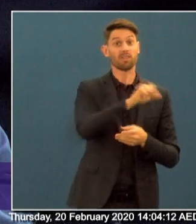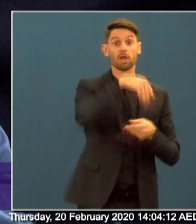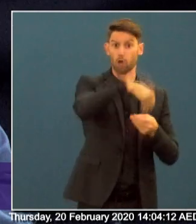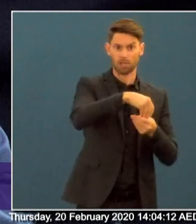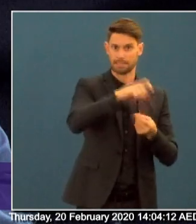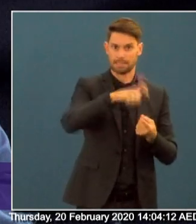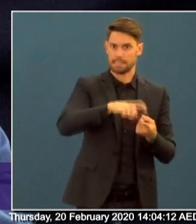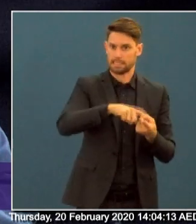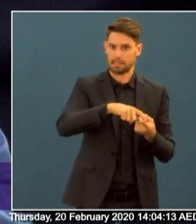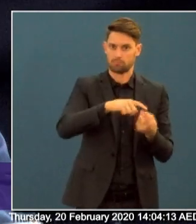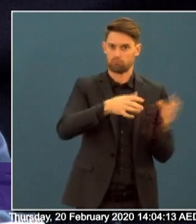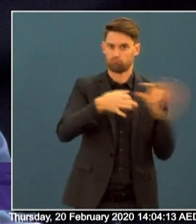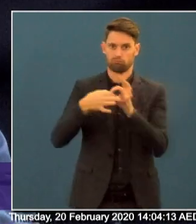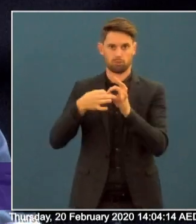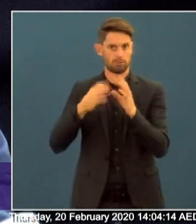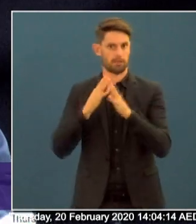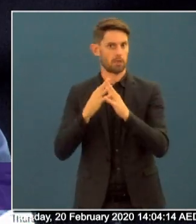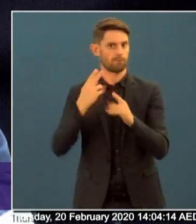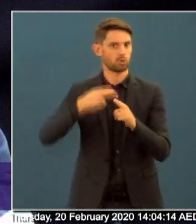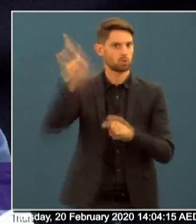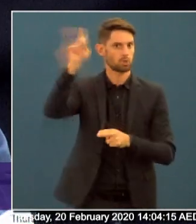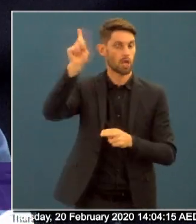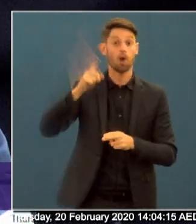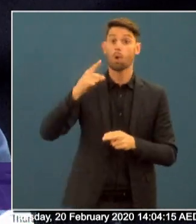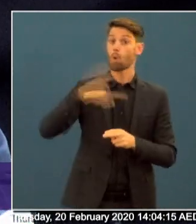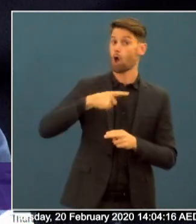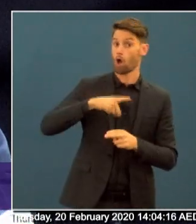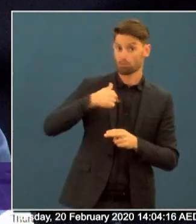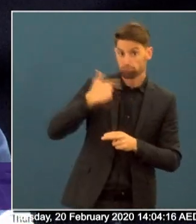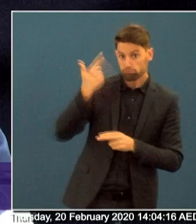I tabled it primarily as an indication